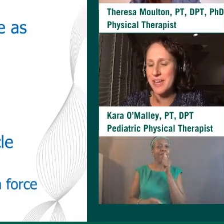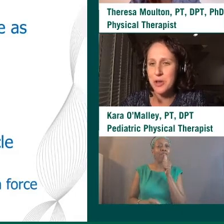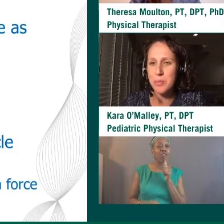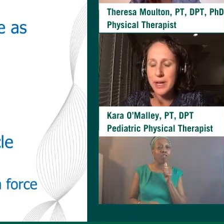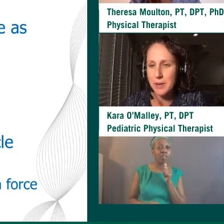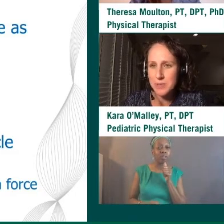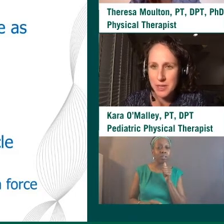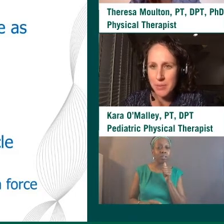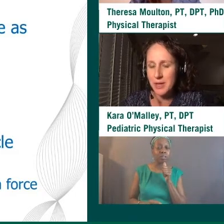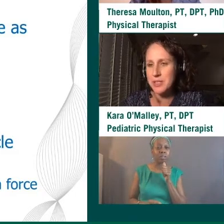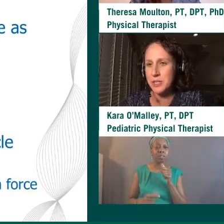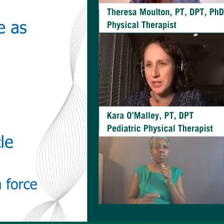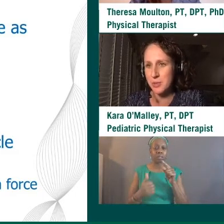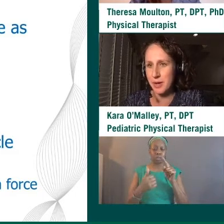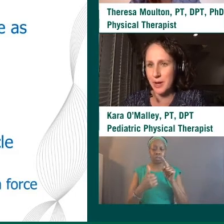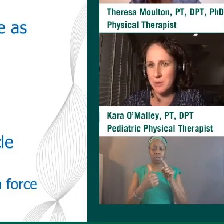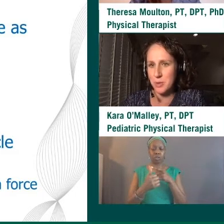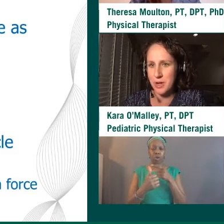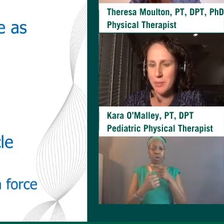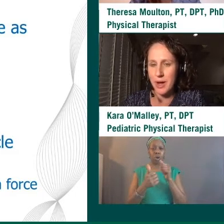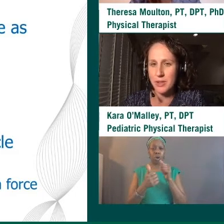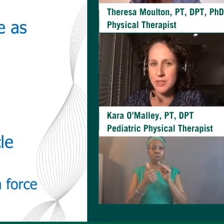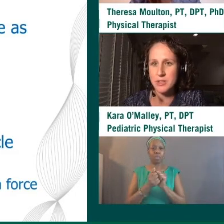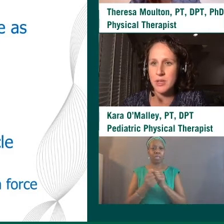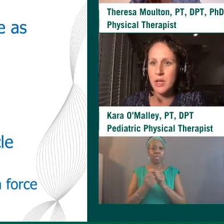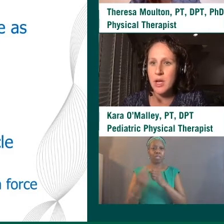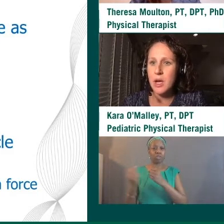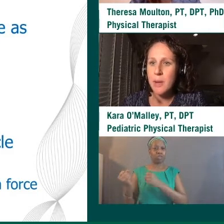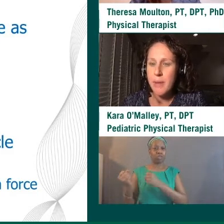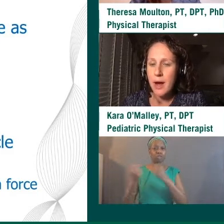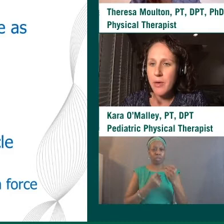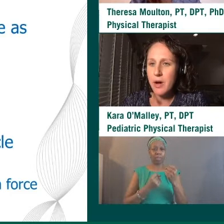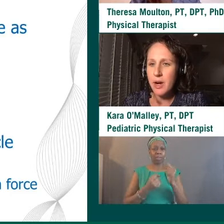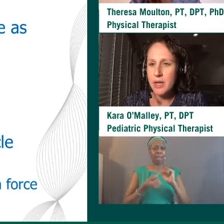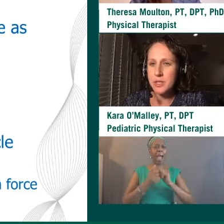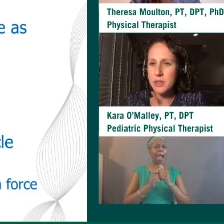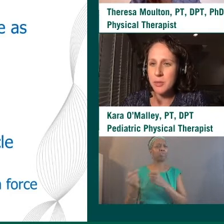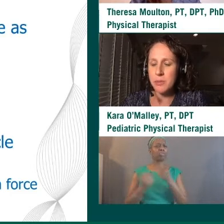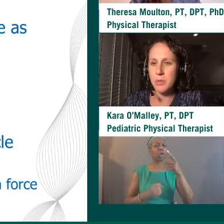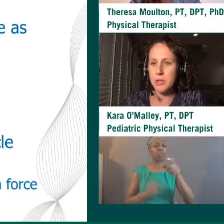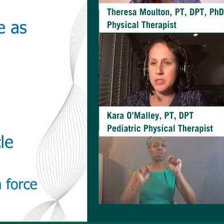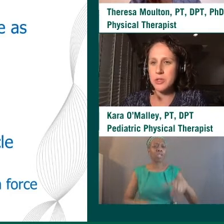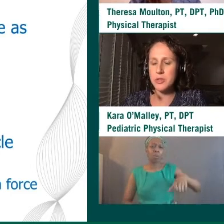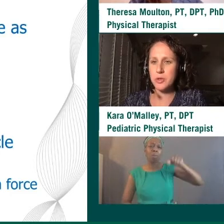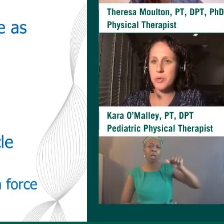Can you pick up 10 pounds or can you pick up 20 pounds? Power has a little bit more to do